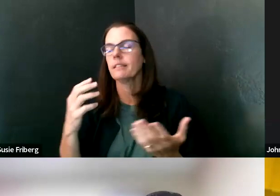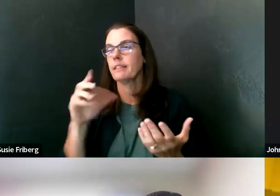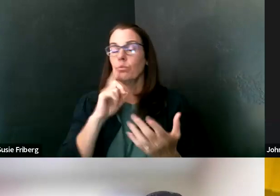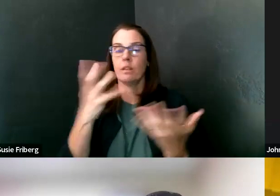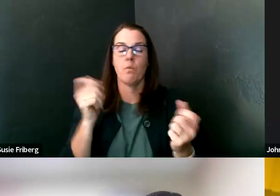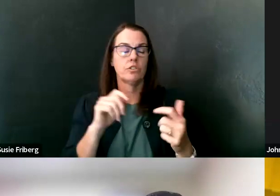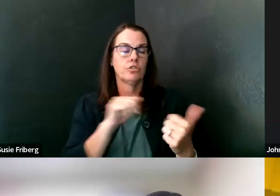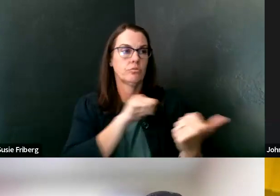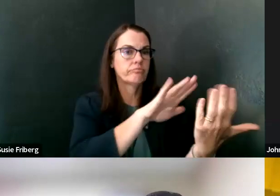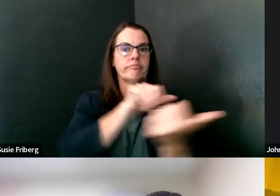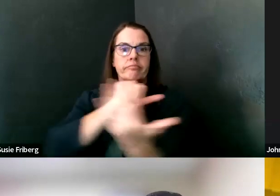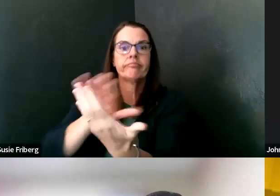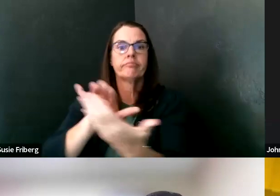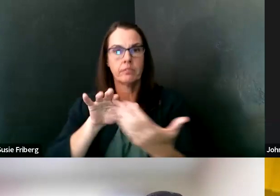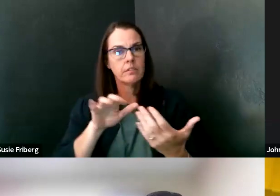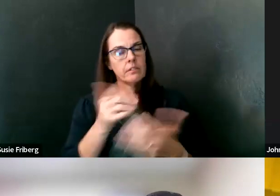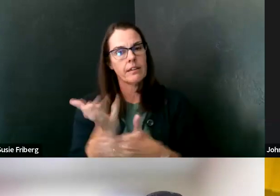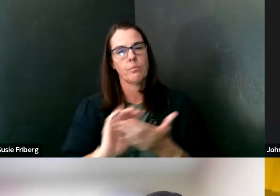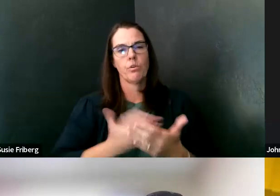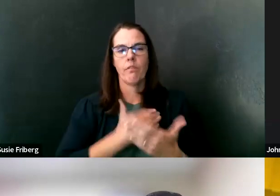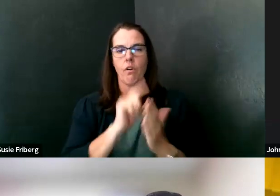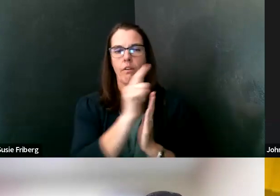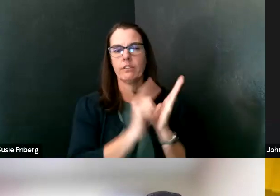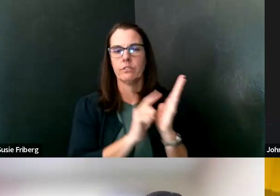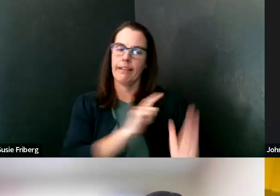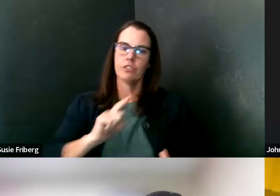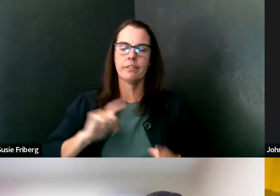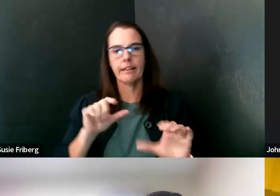um part of our legislative efforts going forward. And to your point,